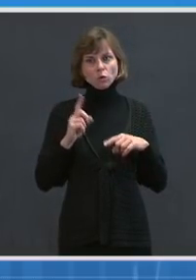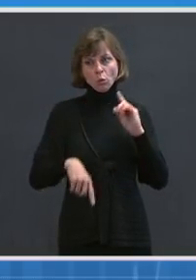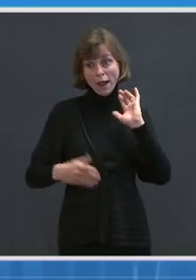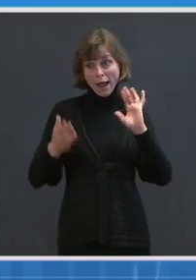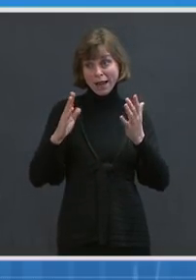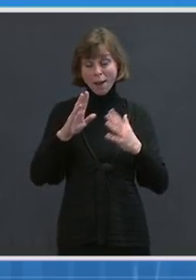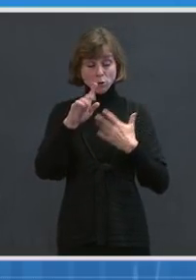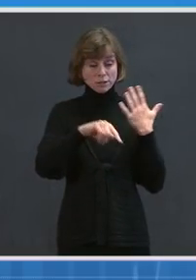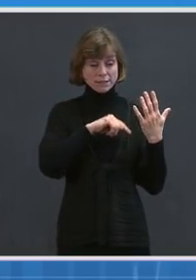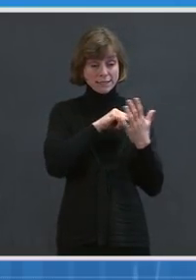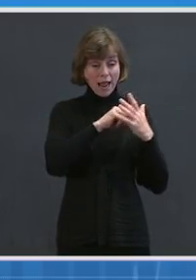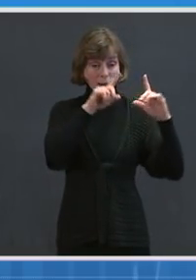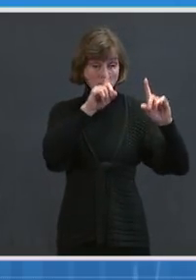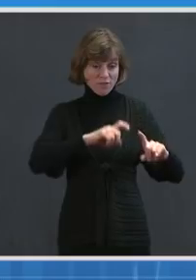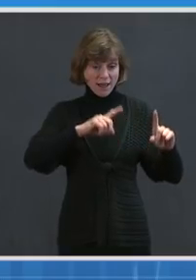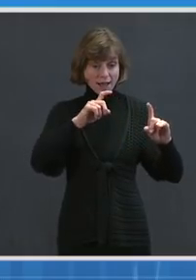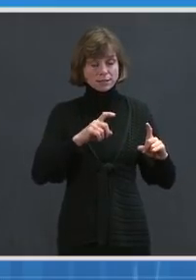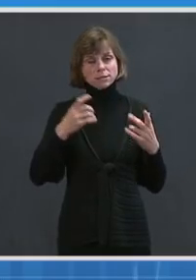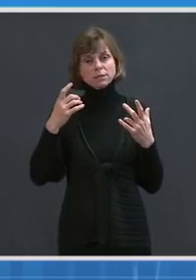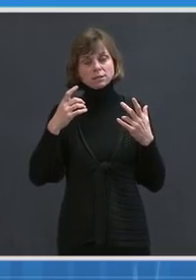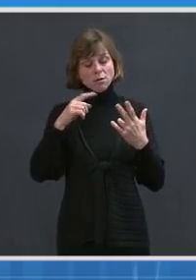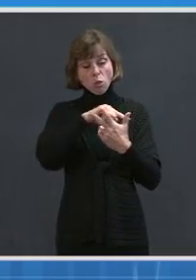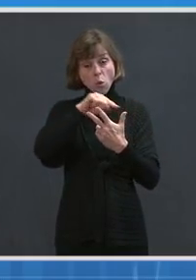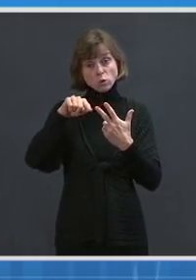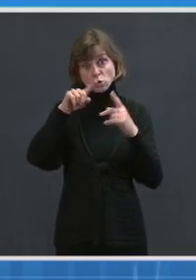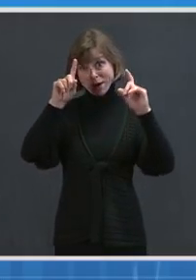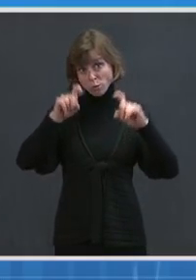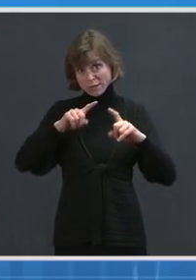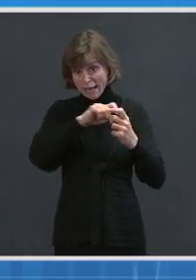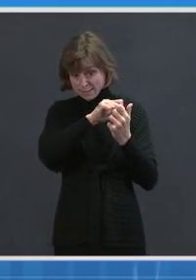and that they all make -- make it past the most important test,